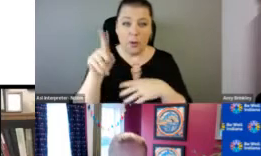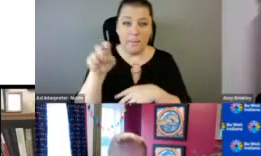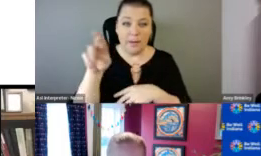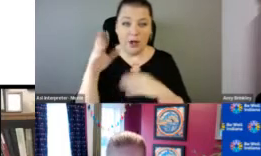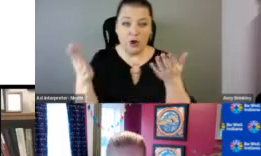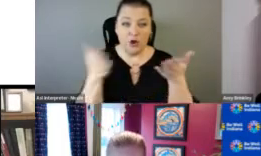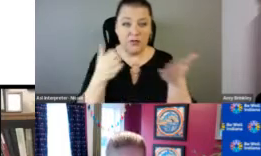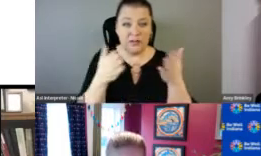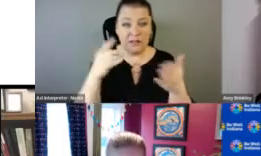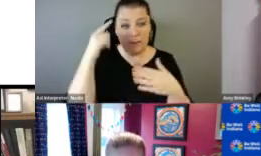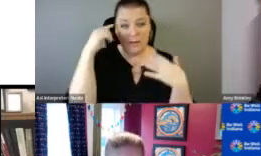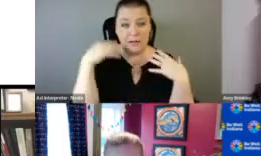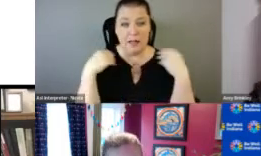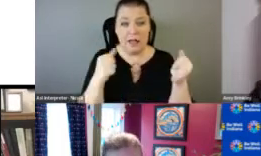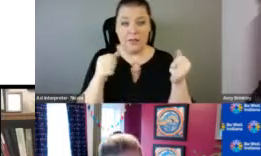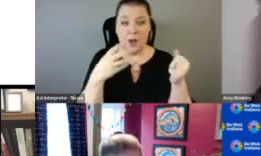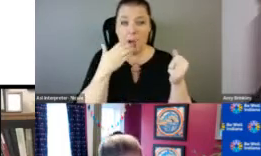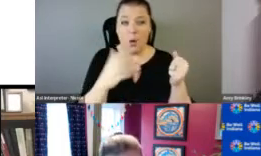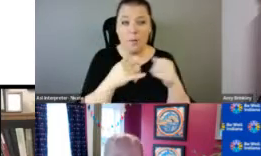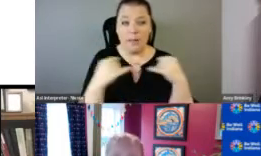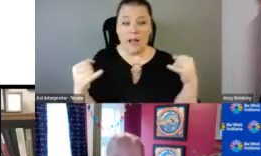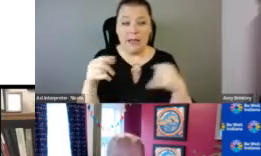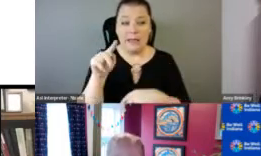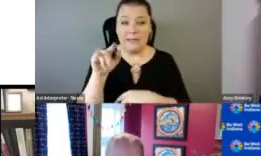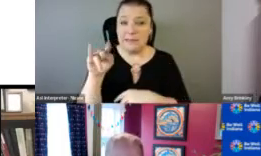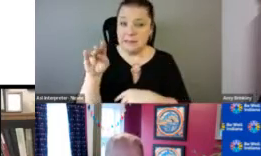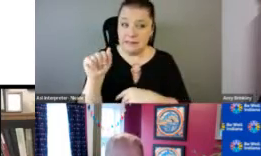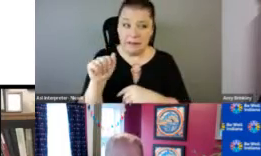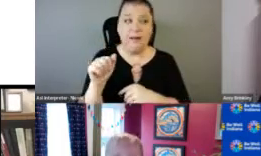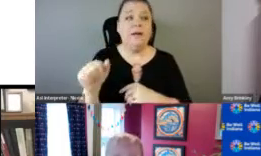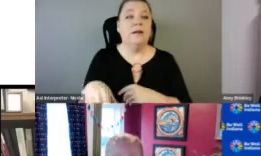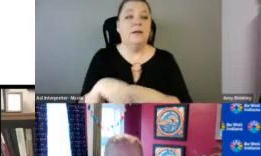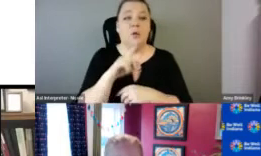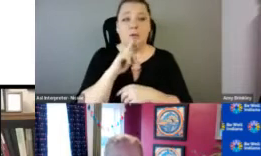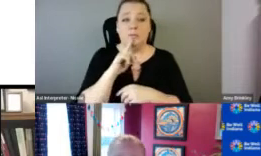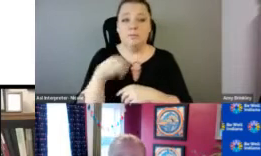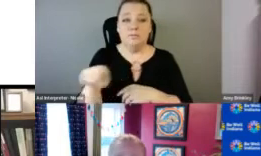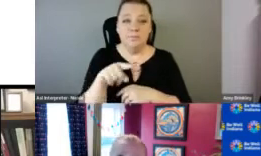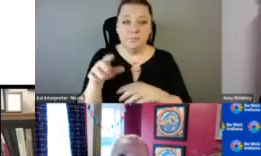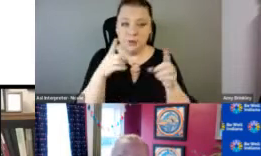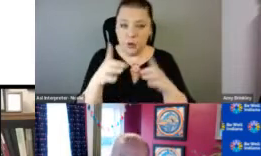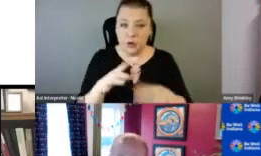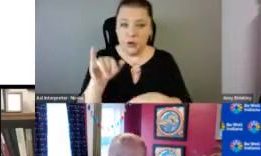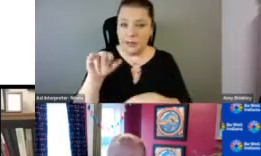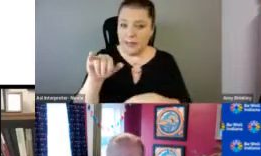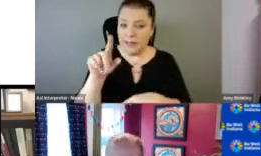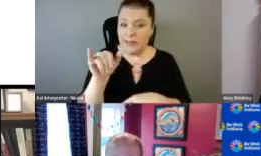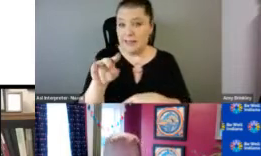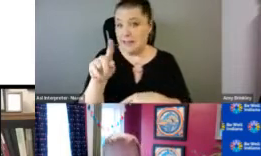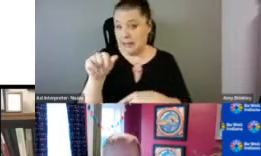health warmline. And Tina Steele is the director of Indiana Works at Aspire Indiana Health Inc,